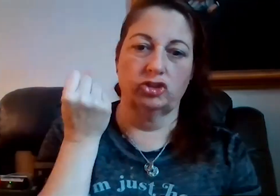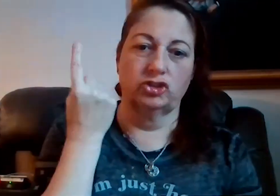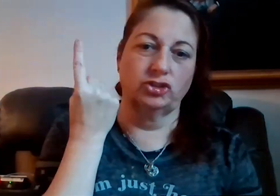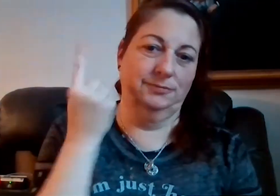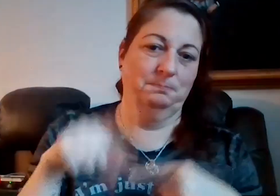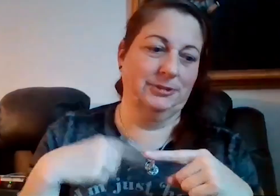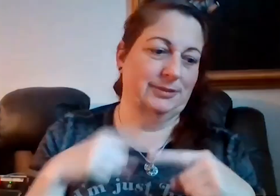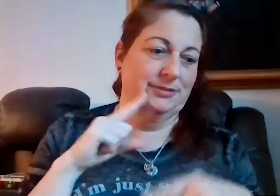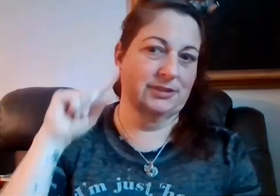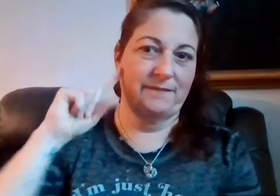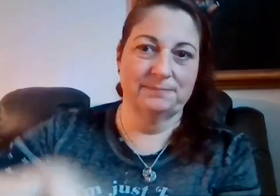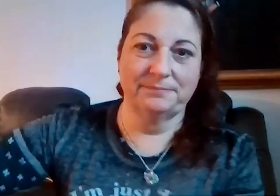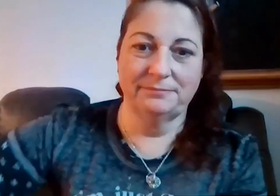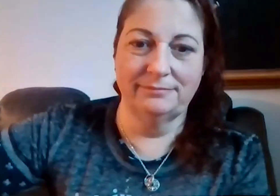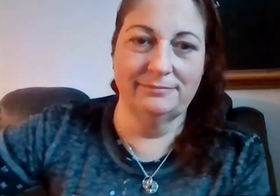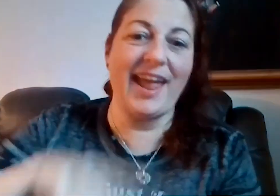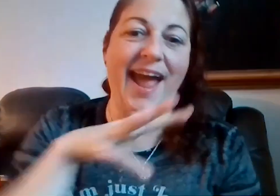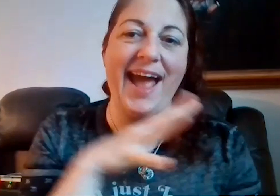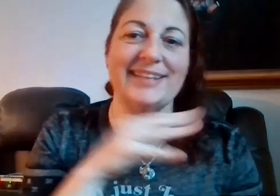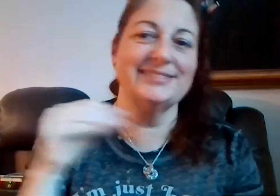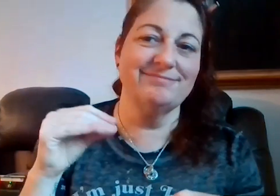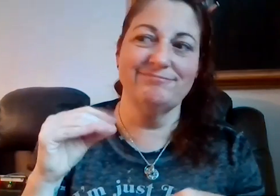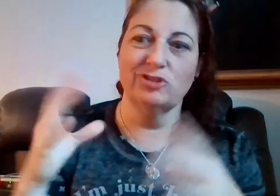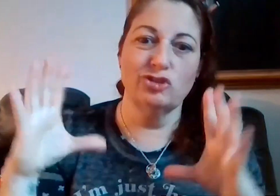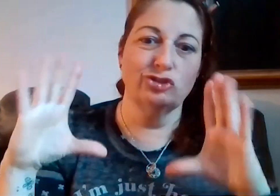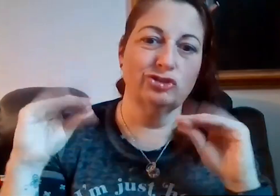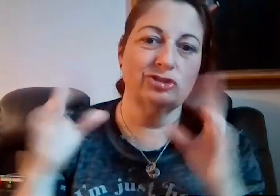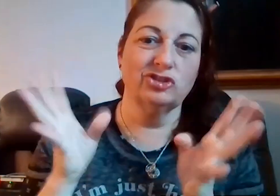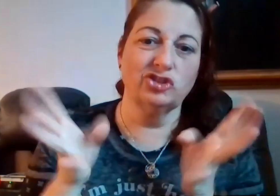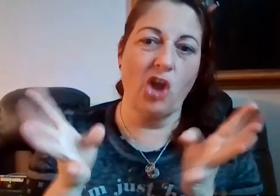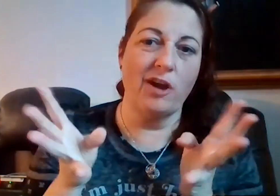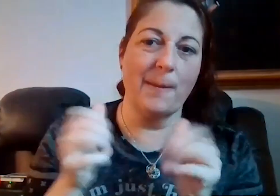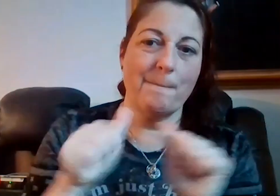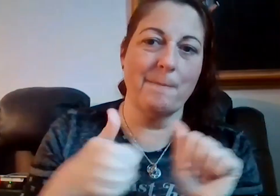to deal with hearing people There's.